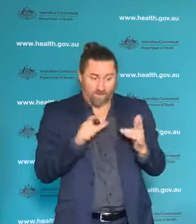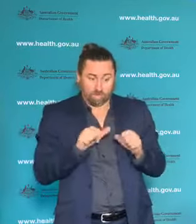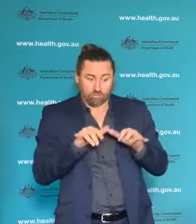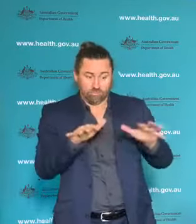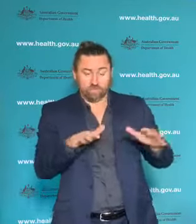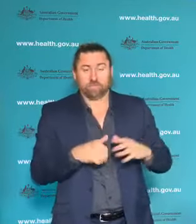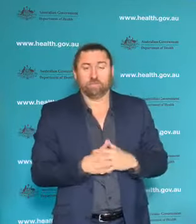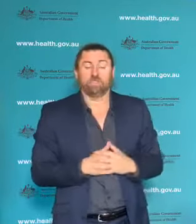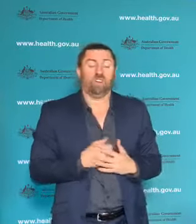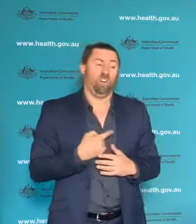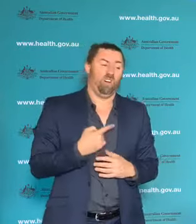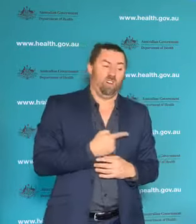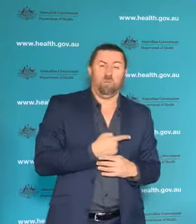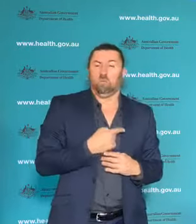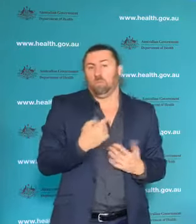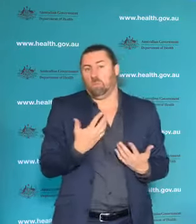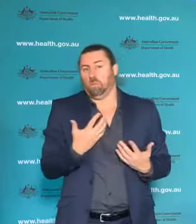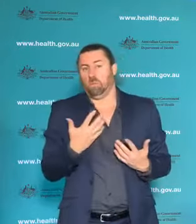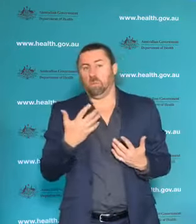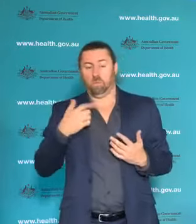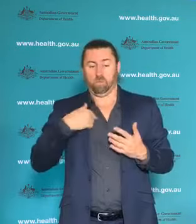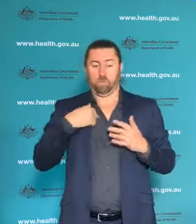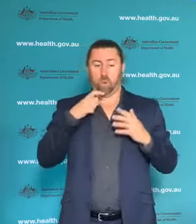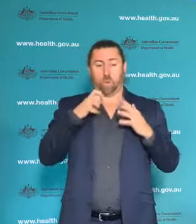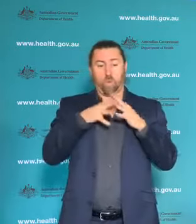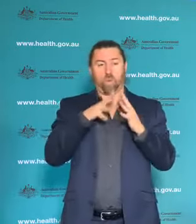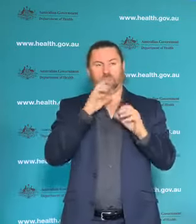level we don't actually have the oversight as to what's actually